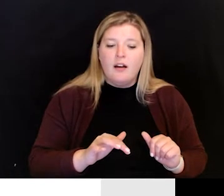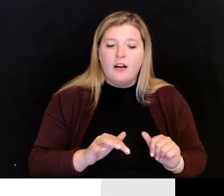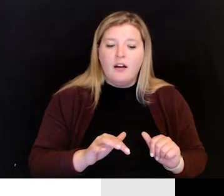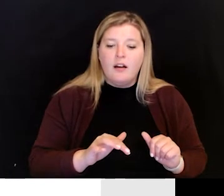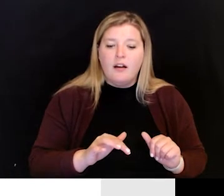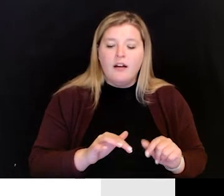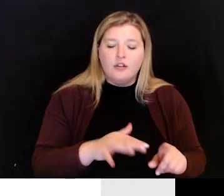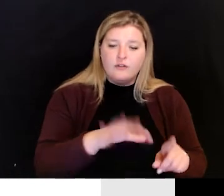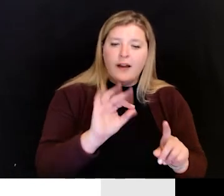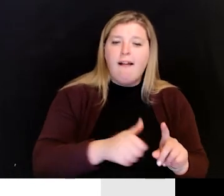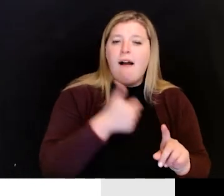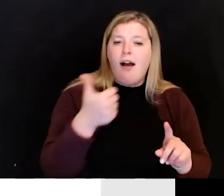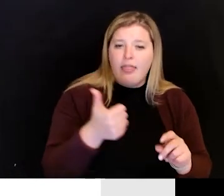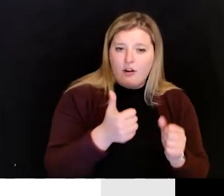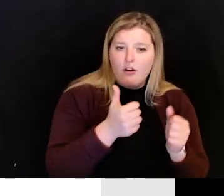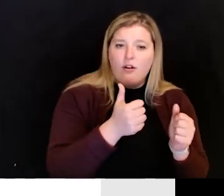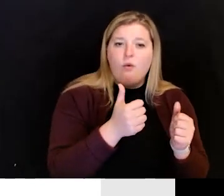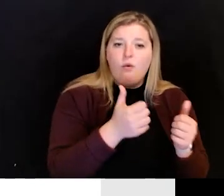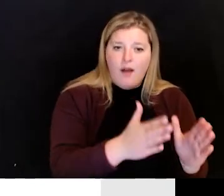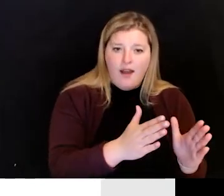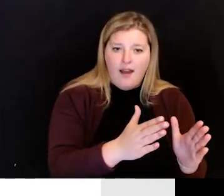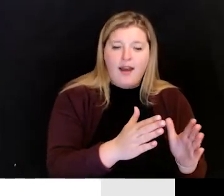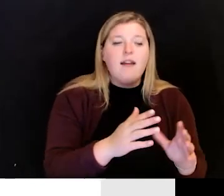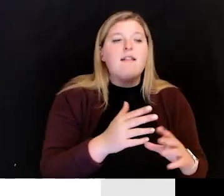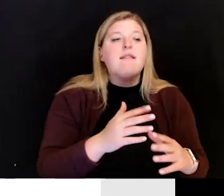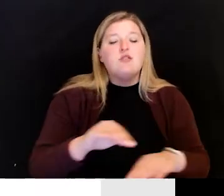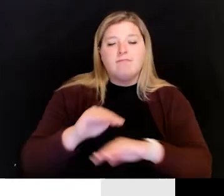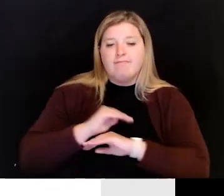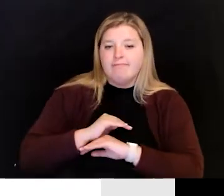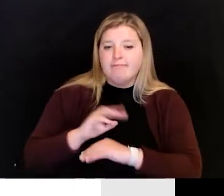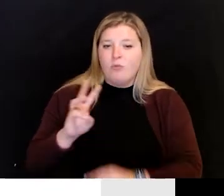the WCAG 2.1 guidelines that we needed to follow.